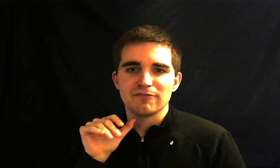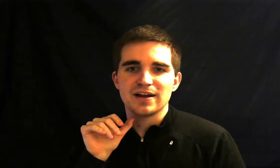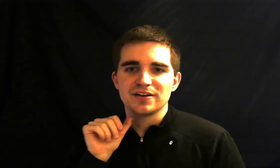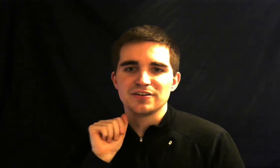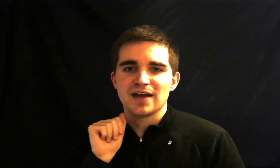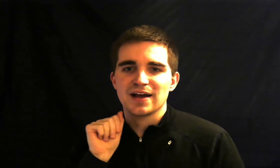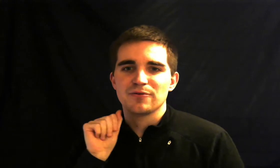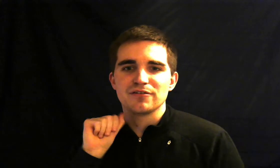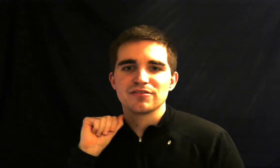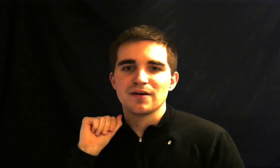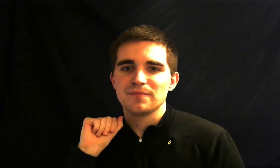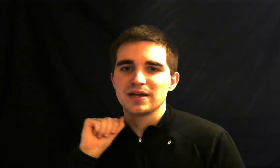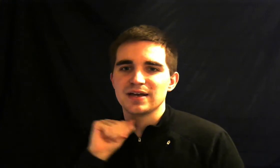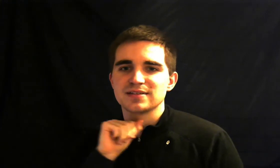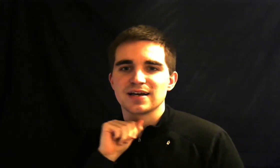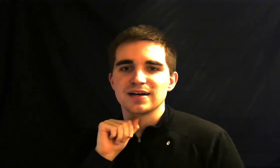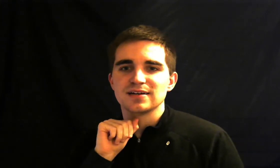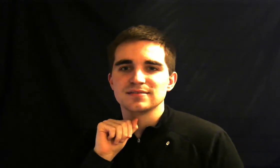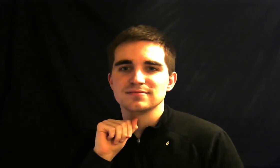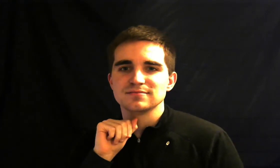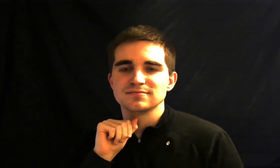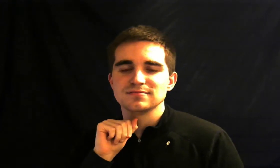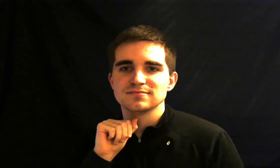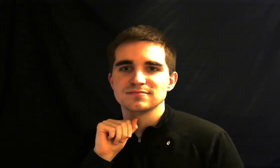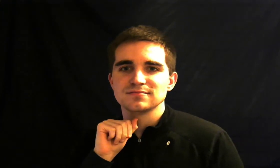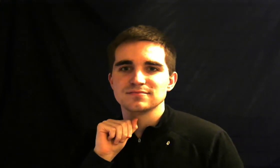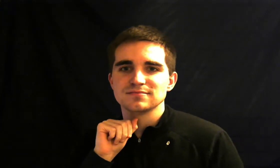right on your neck or your thumb may get